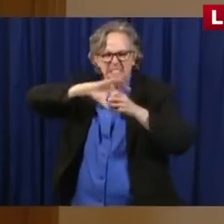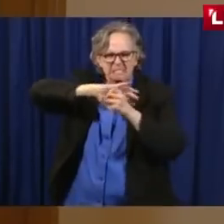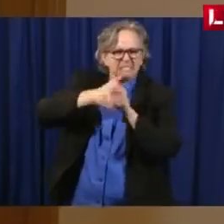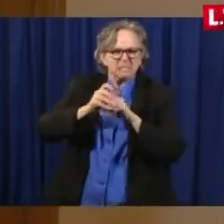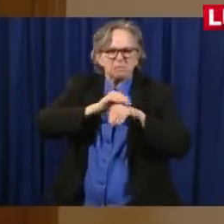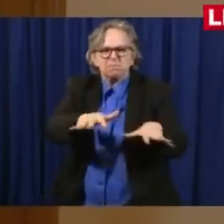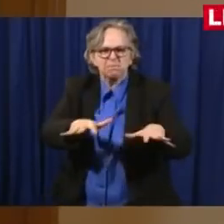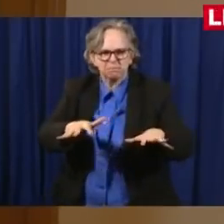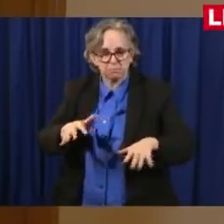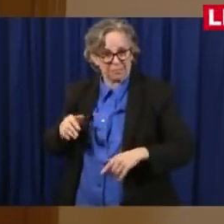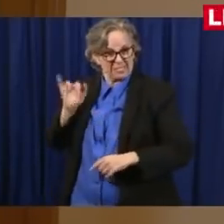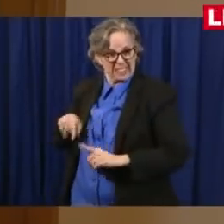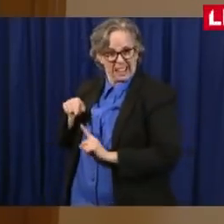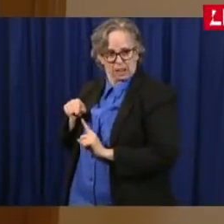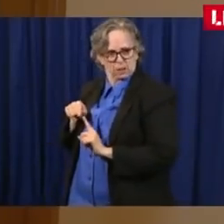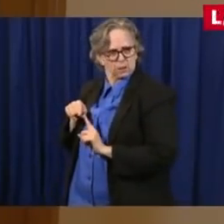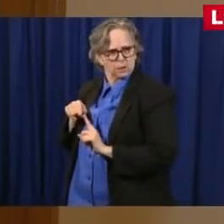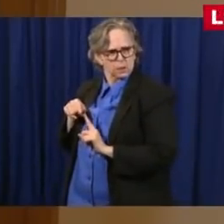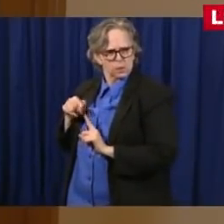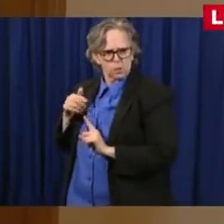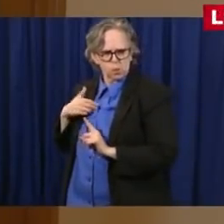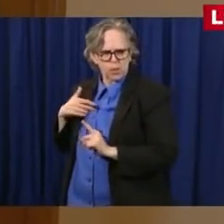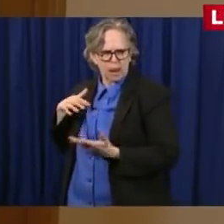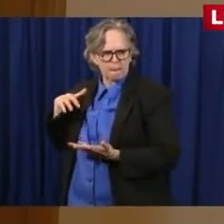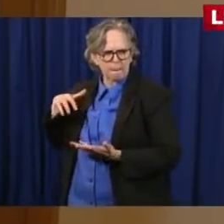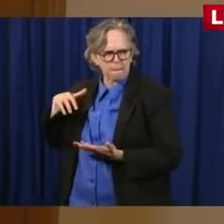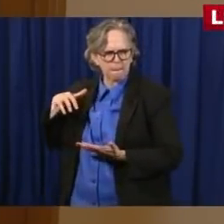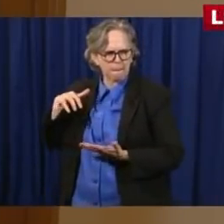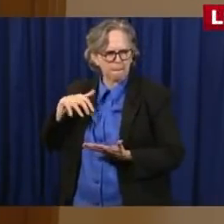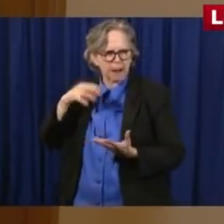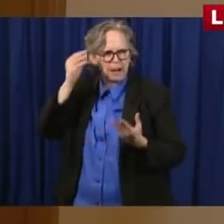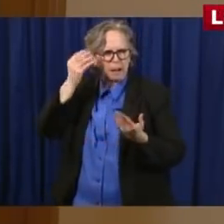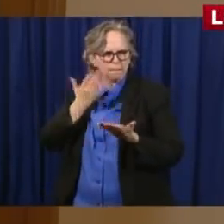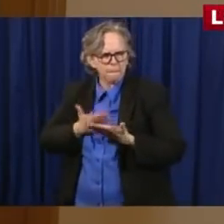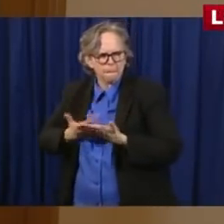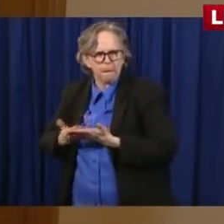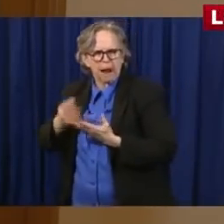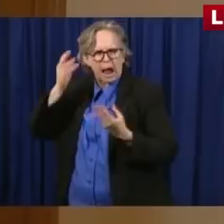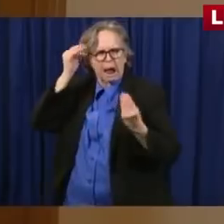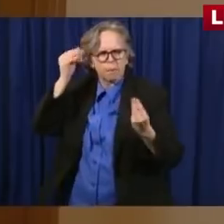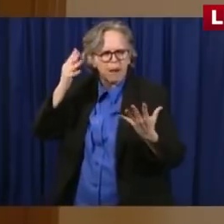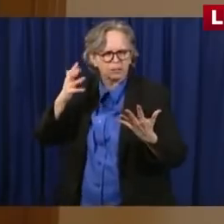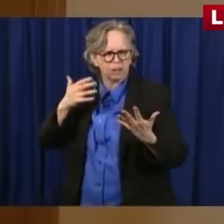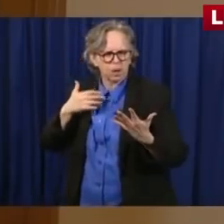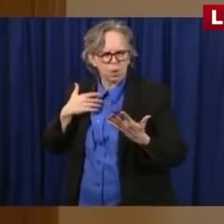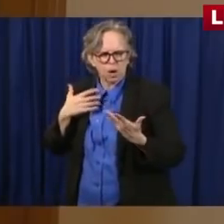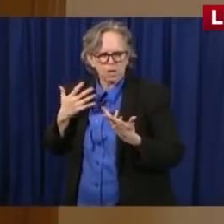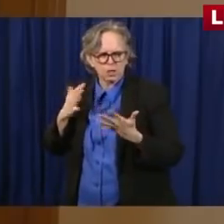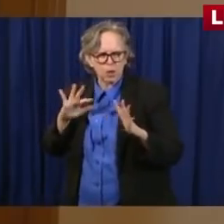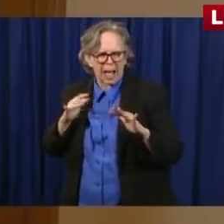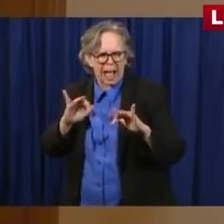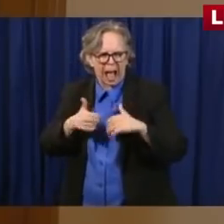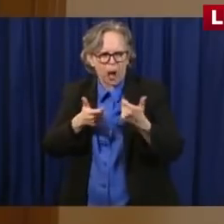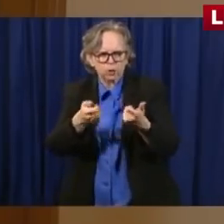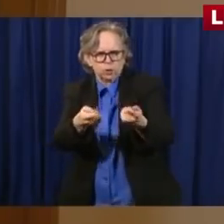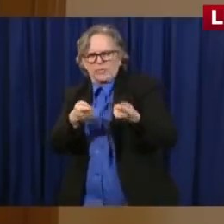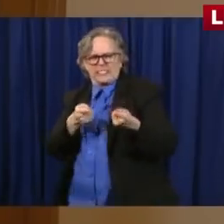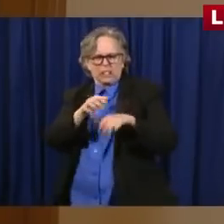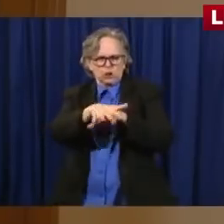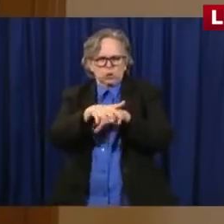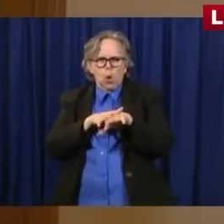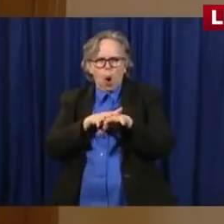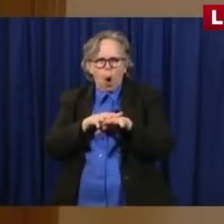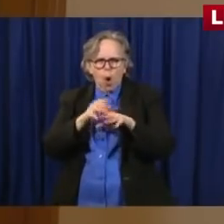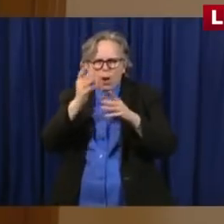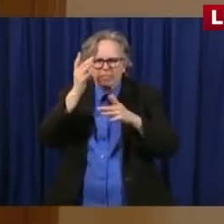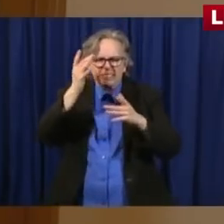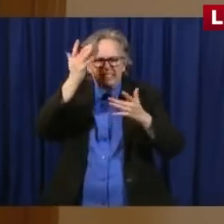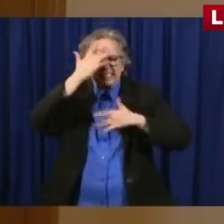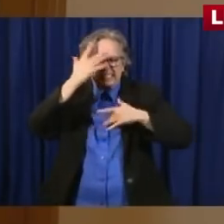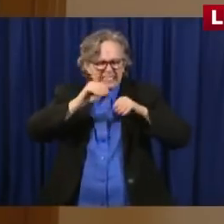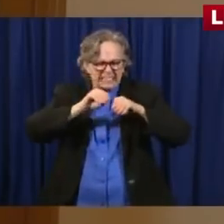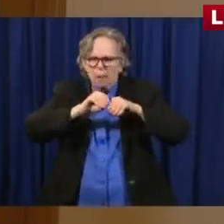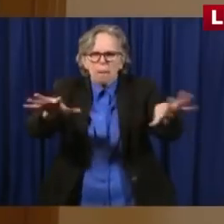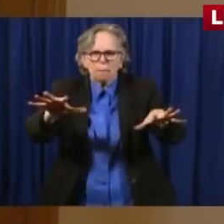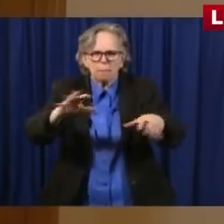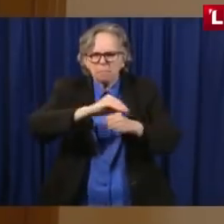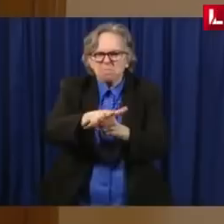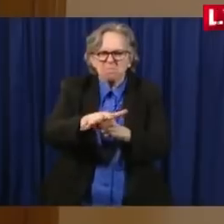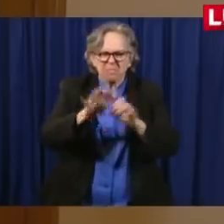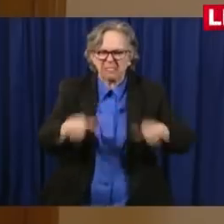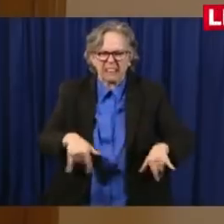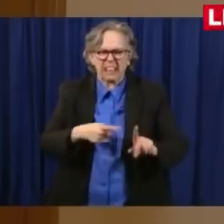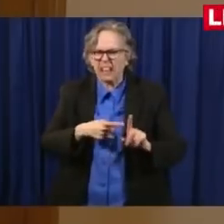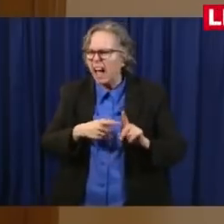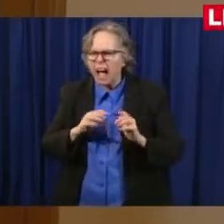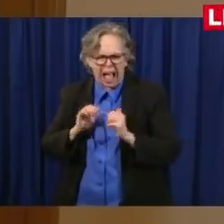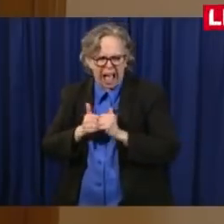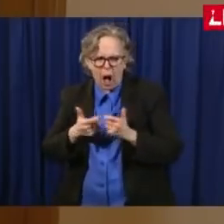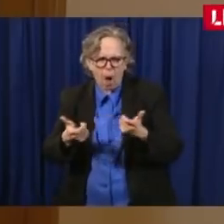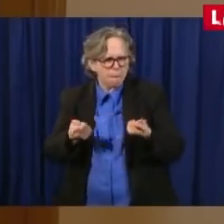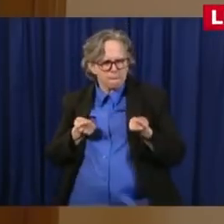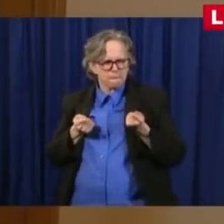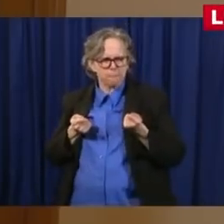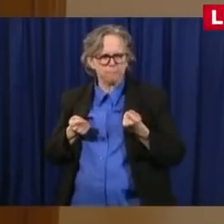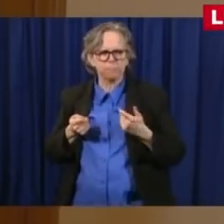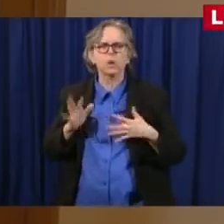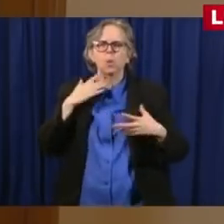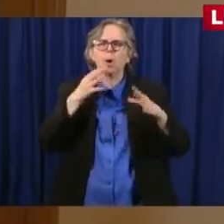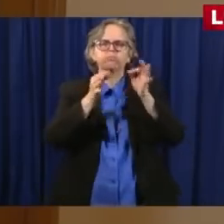WHAT WE ARE SEEING CLINICALLY AND WHAT WE KNEW WORKS, FOR WHICH THERE IS NO CURE YET, FOR WHICH EVERYONE WAS SUSCEPTIBLE.